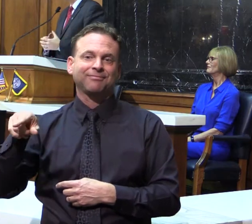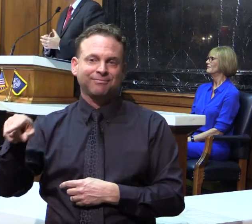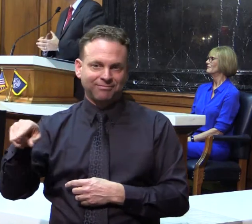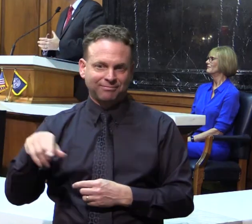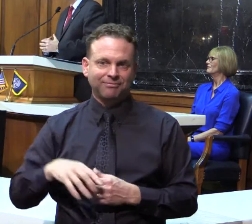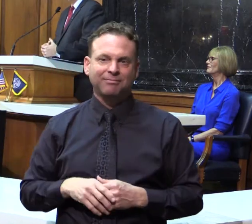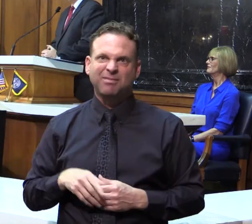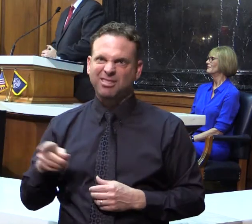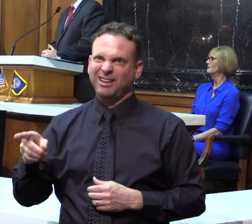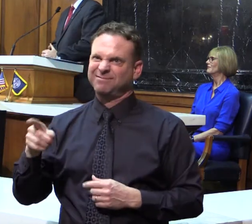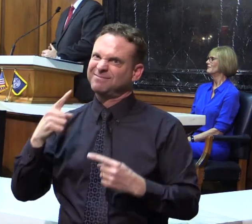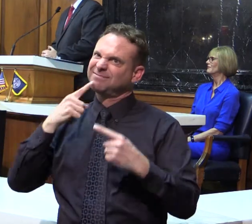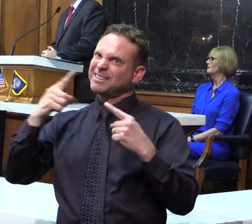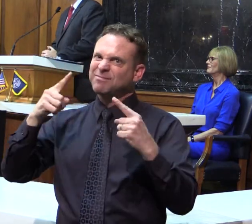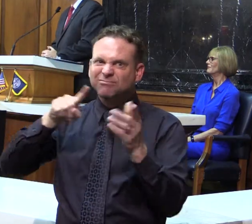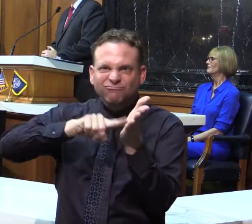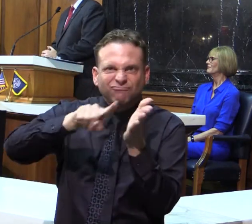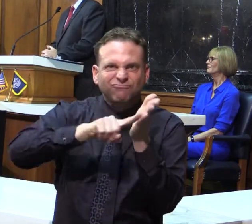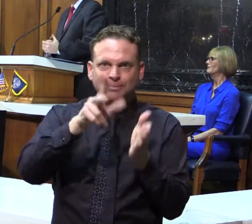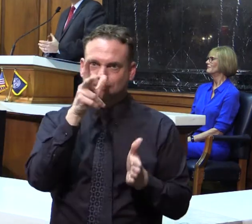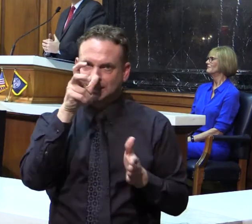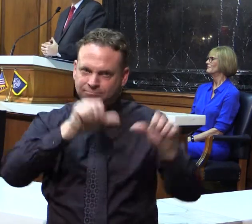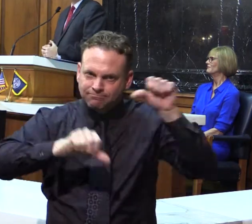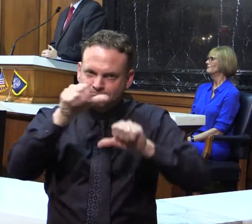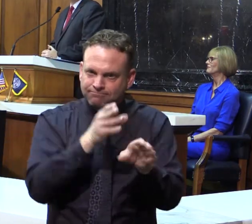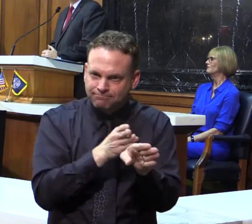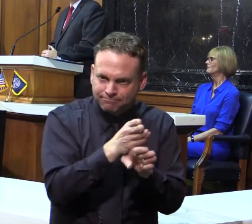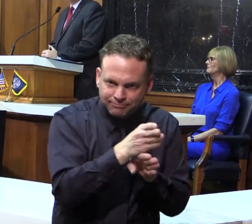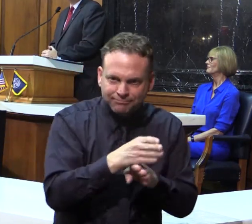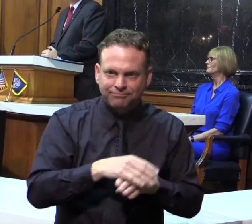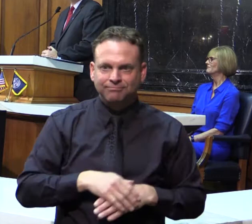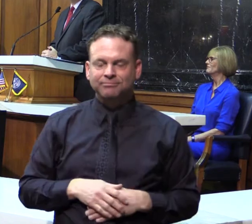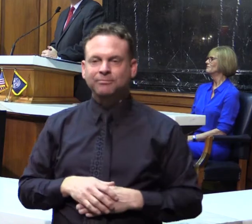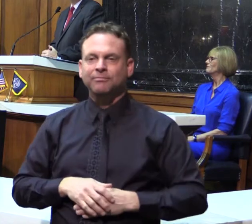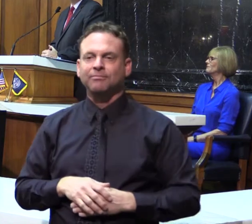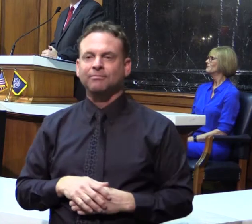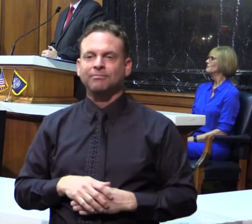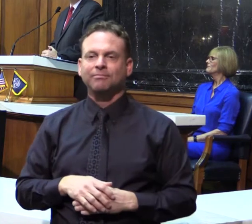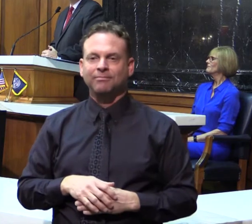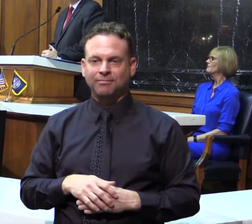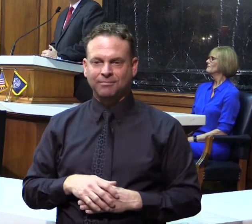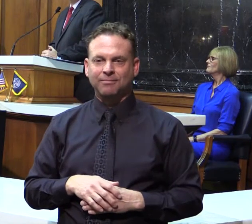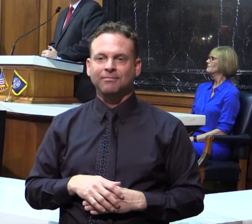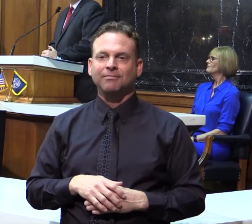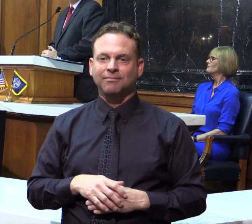promote good citizens … and it will bring attention to science and the outdoors.